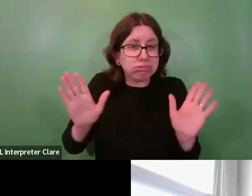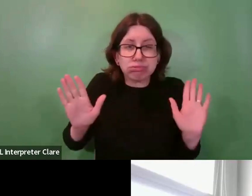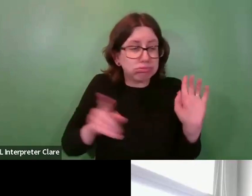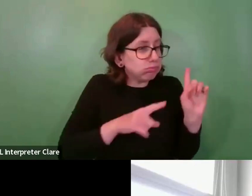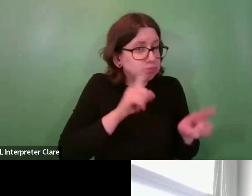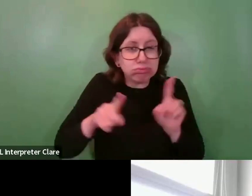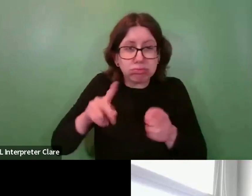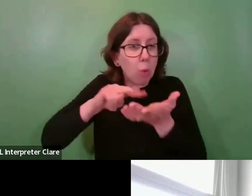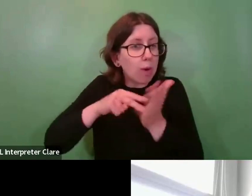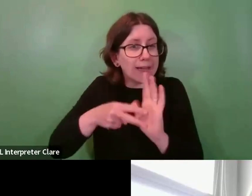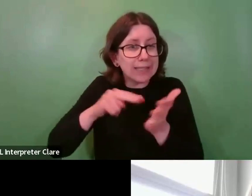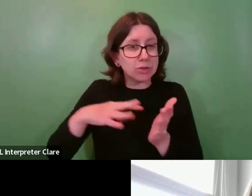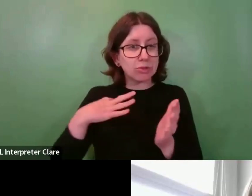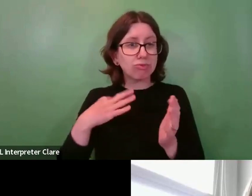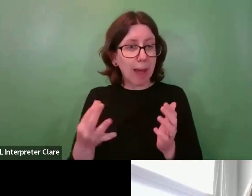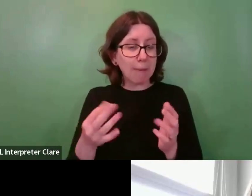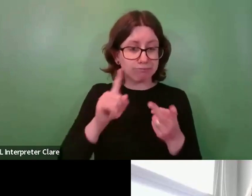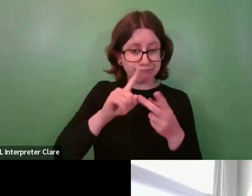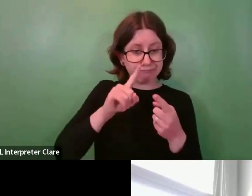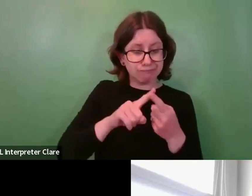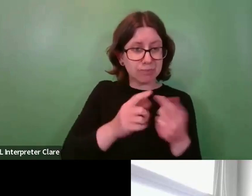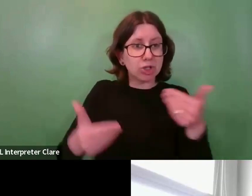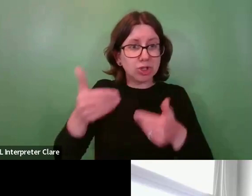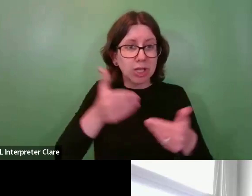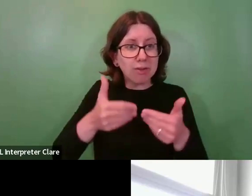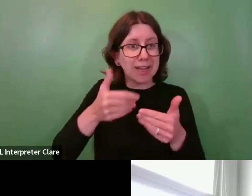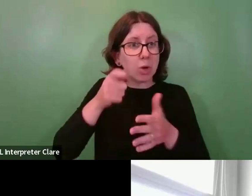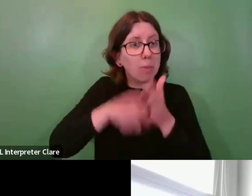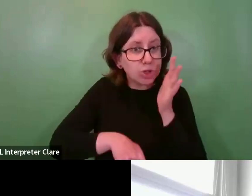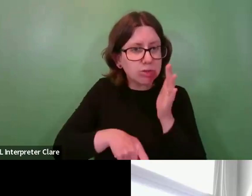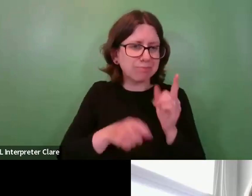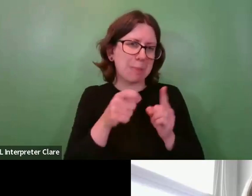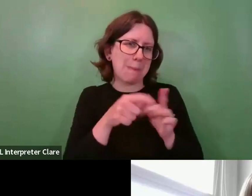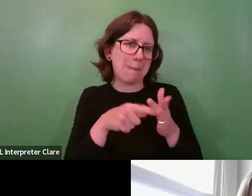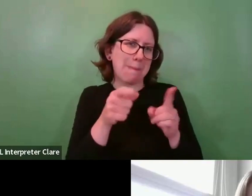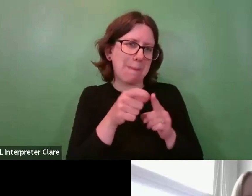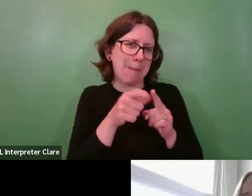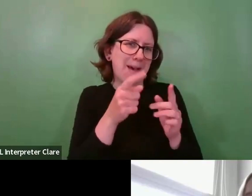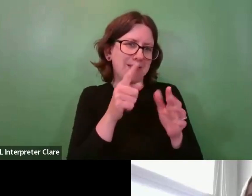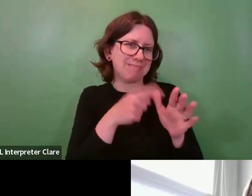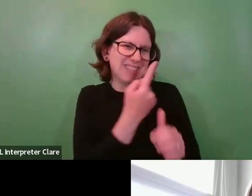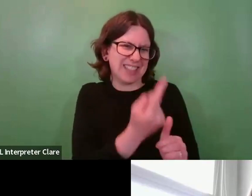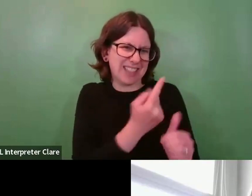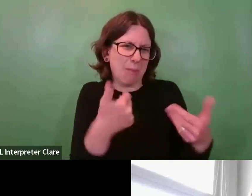So that can include the Charity Commission, which Pippa is here. She's a board member there.